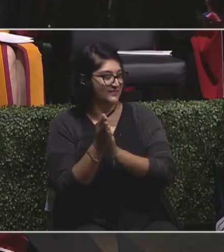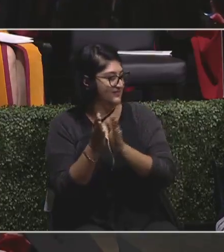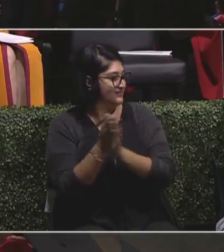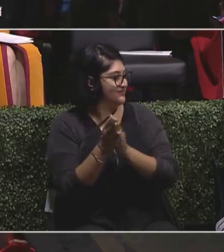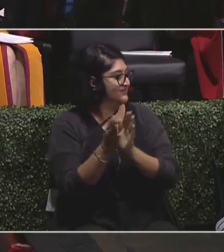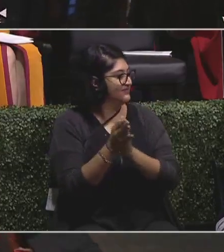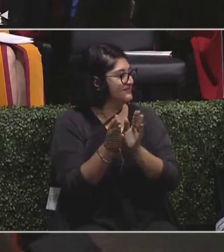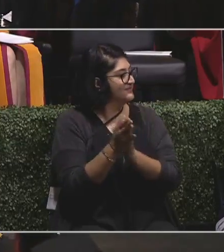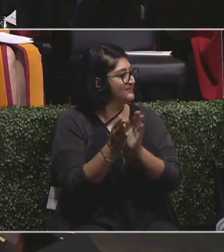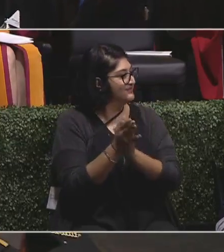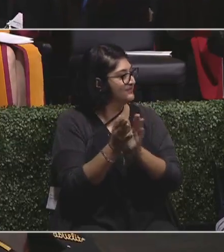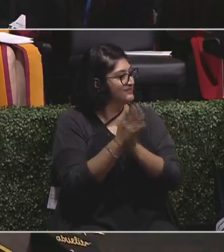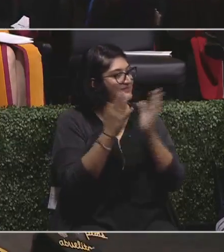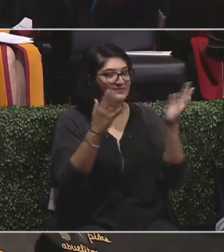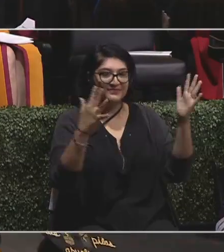WITH HONORS, PLEASE RISE AND BE RECOGNIZED.